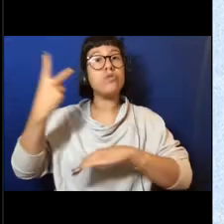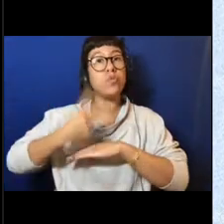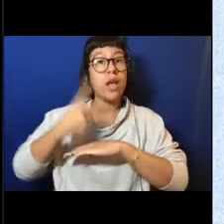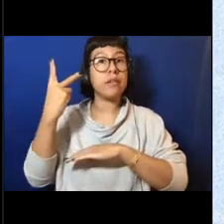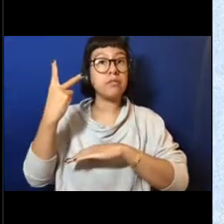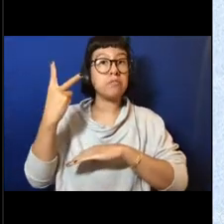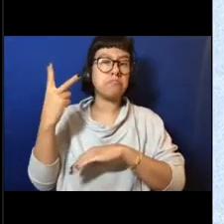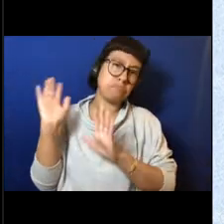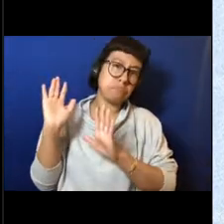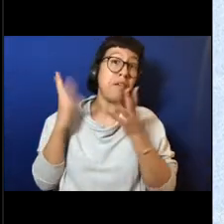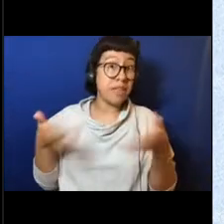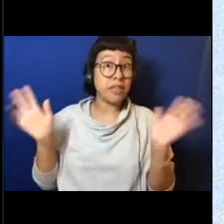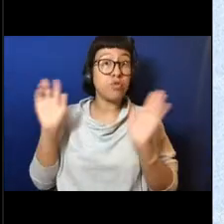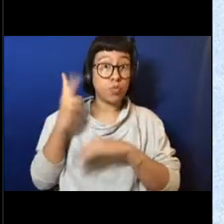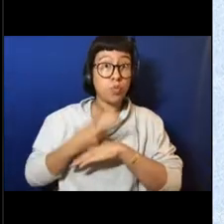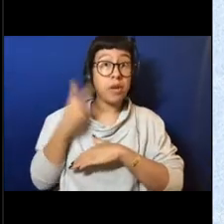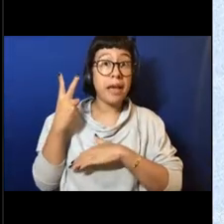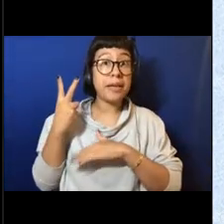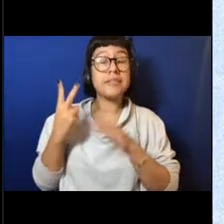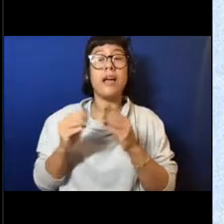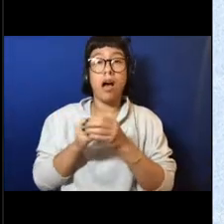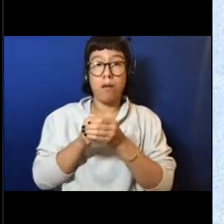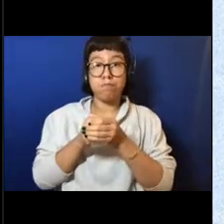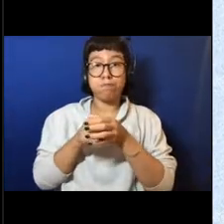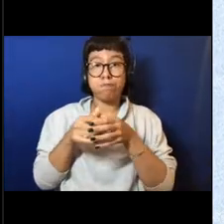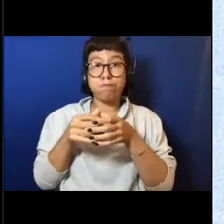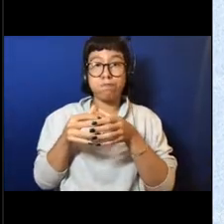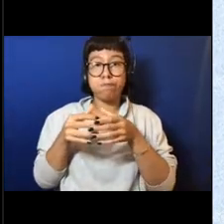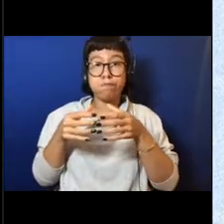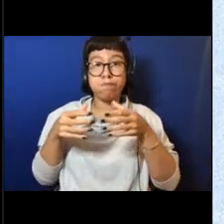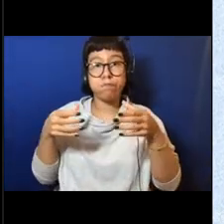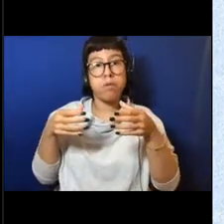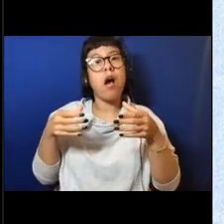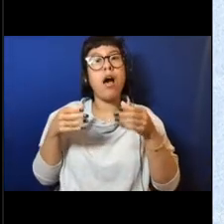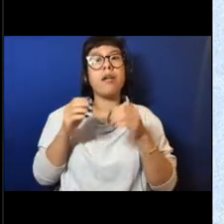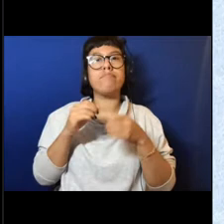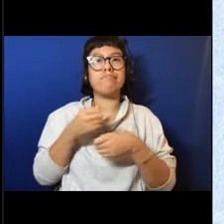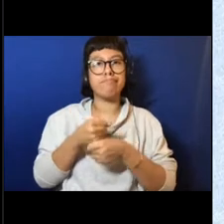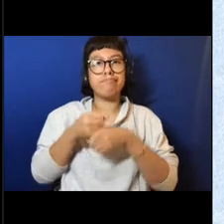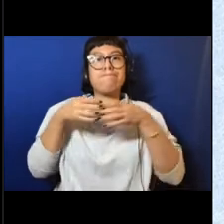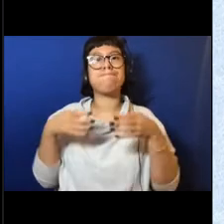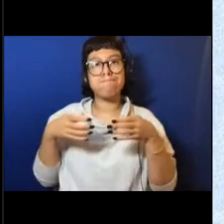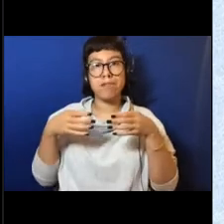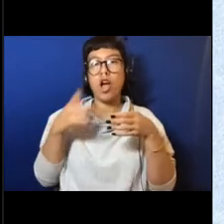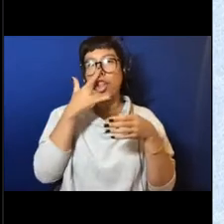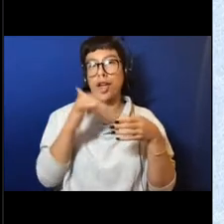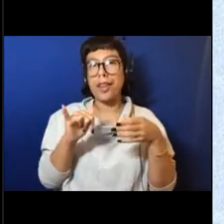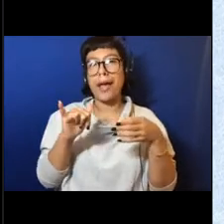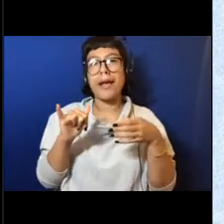And then after that, they keep growing and they've gotten a little bigger. And they actually look like the letter D.